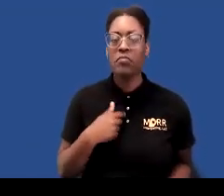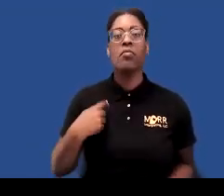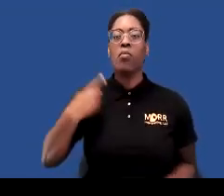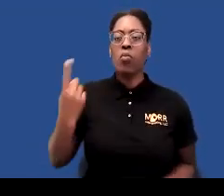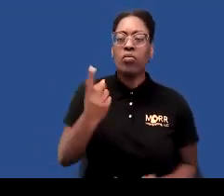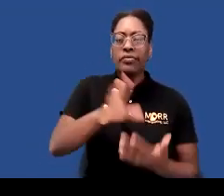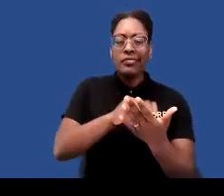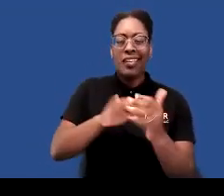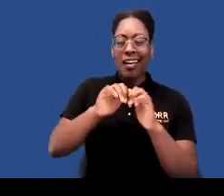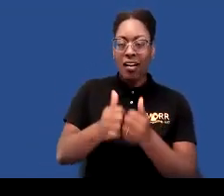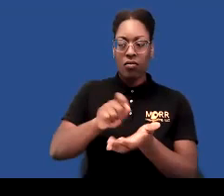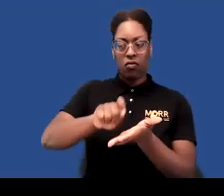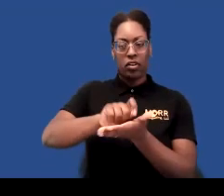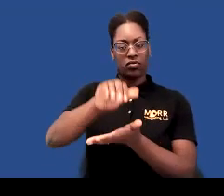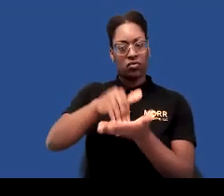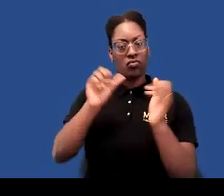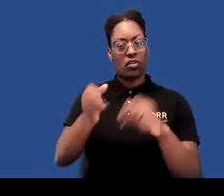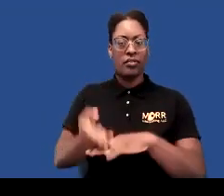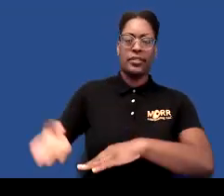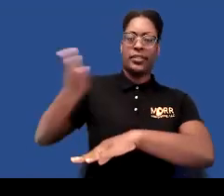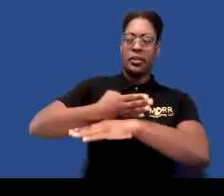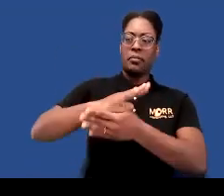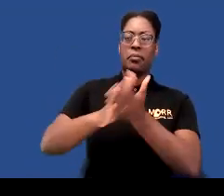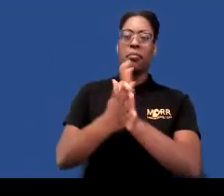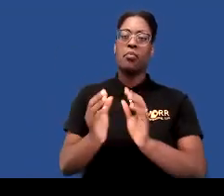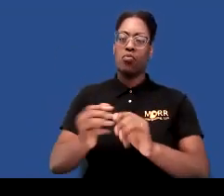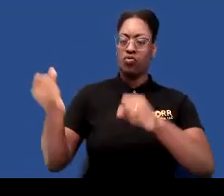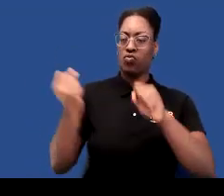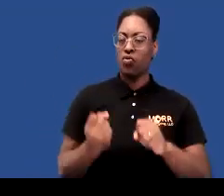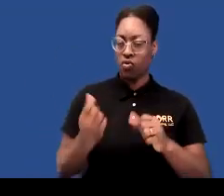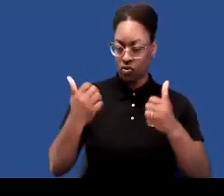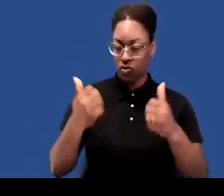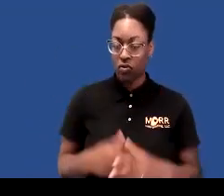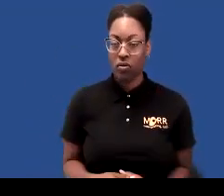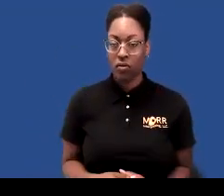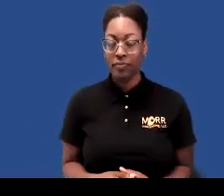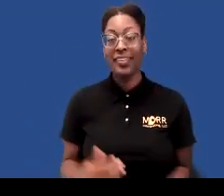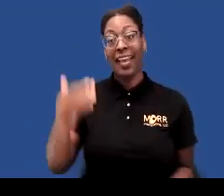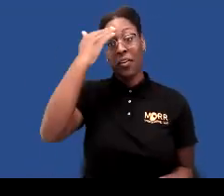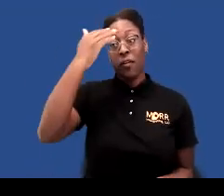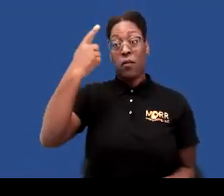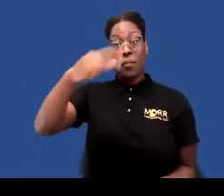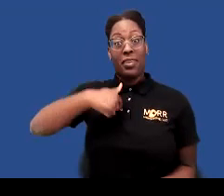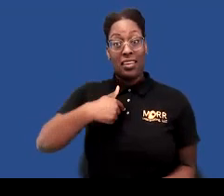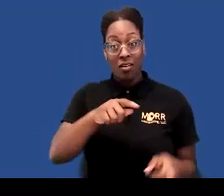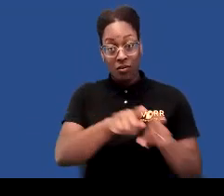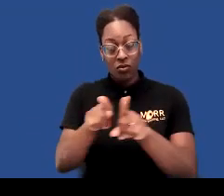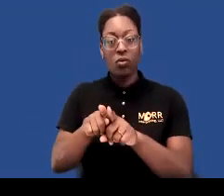I also want to contend that I know my webcam is up here, and I know best practice is for me to look directly at it. I find that a little off putting, so I'm going to be looking